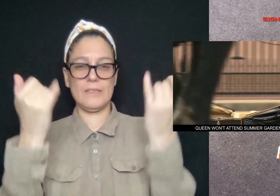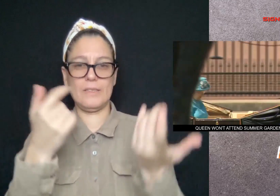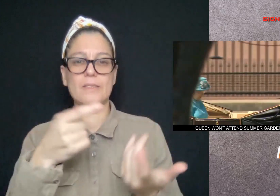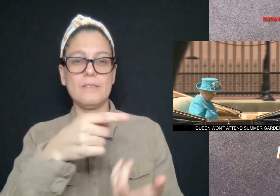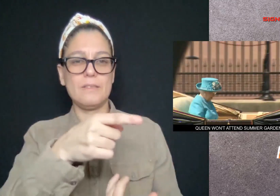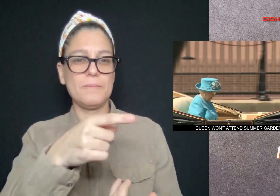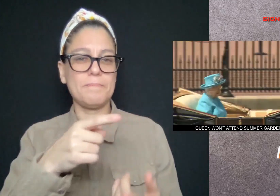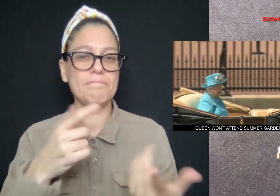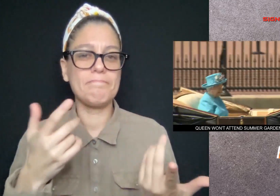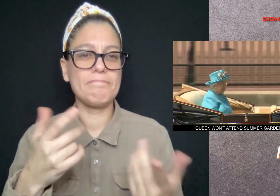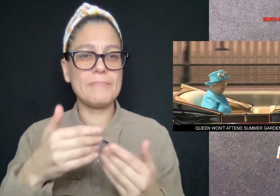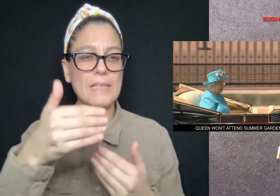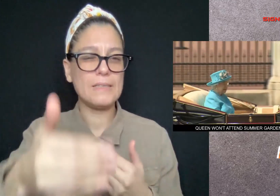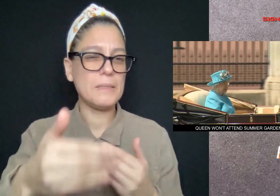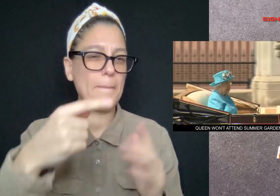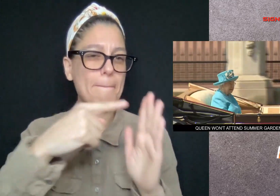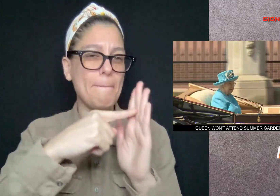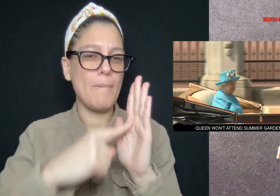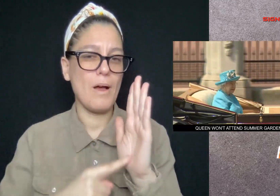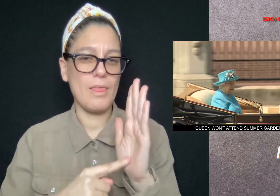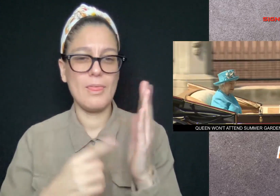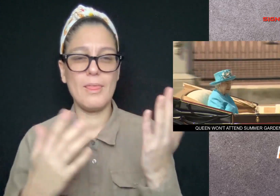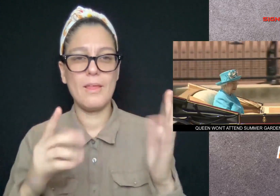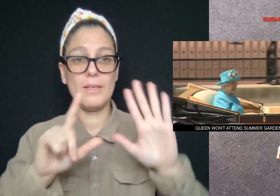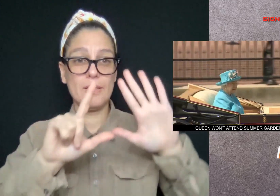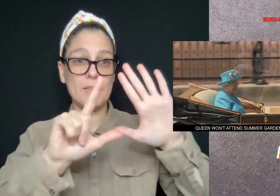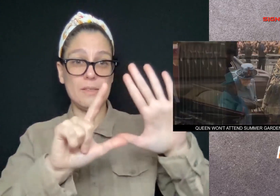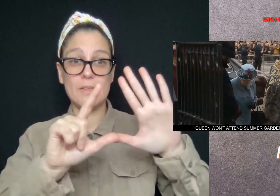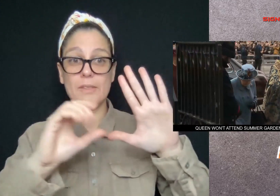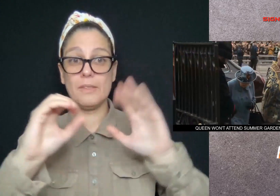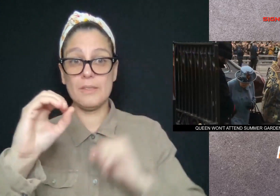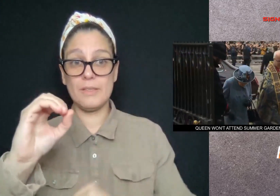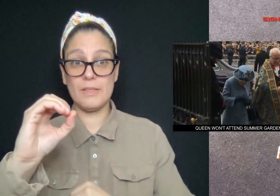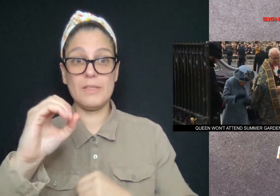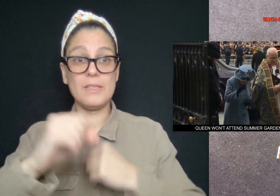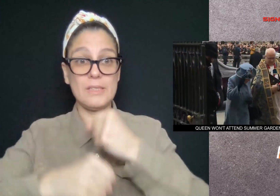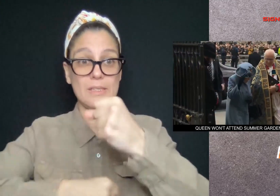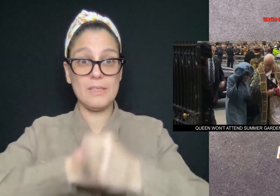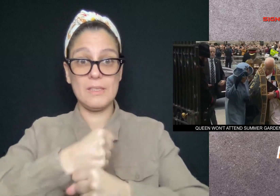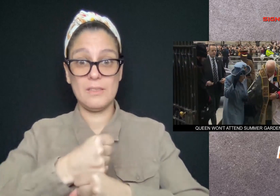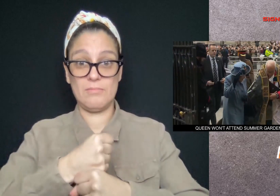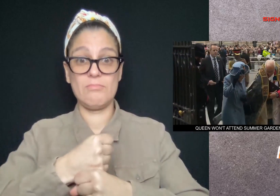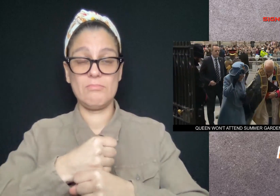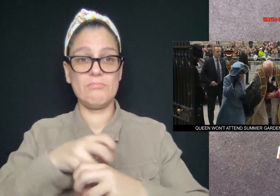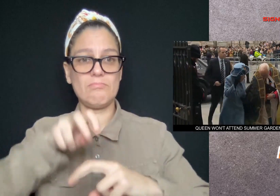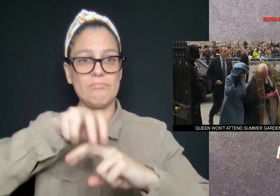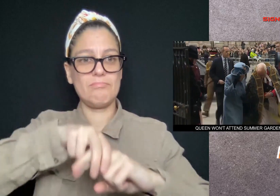next month celebrating 70 years on the throne